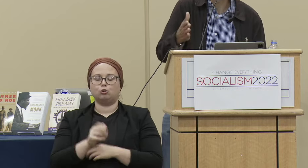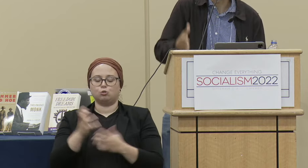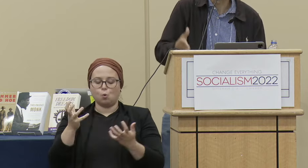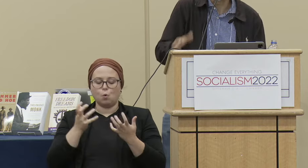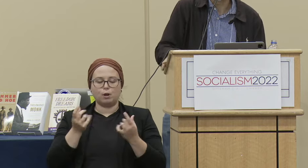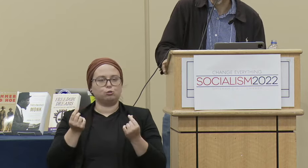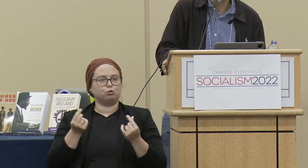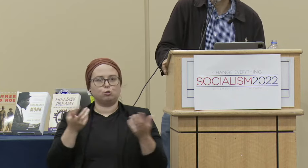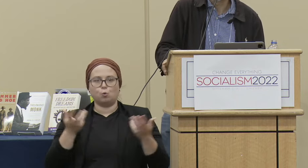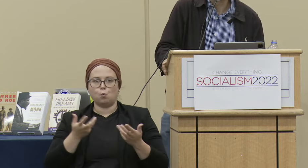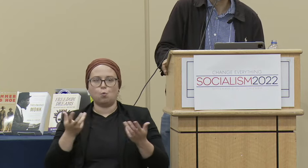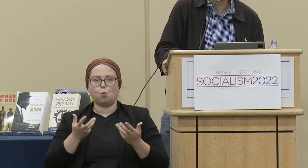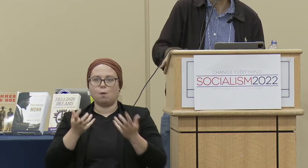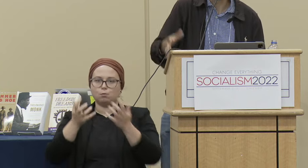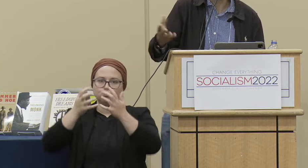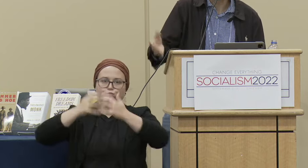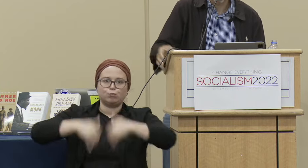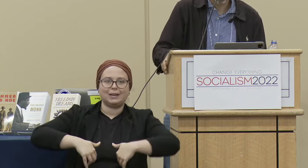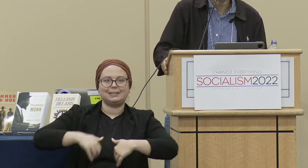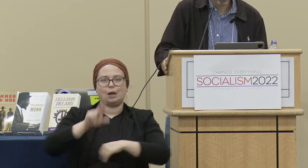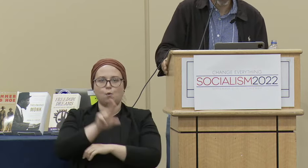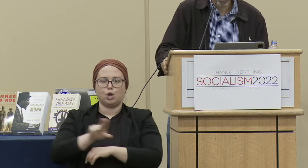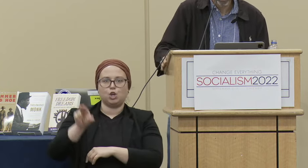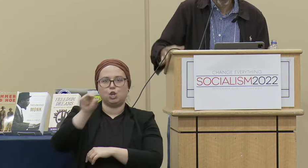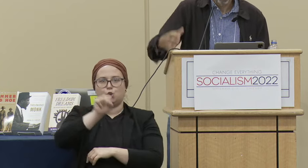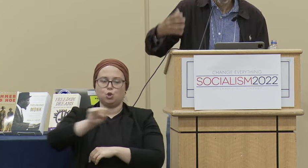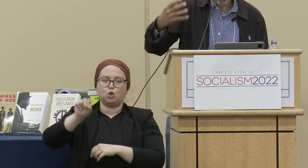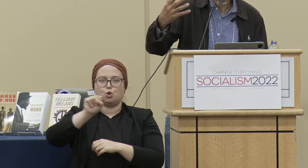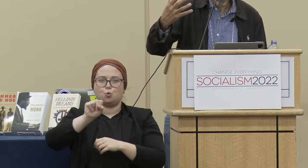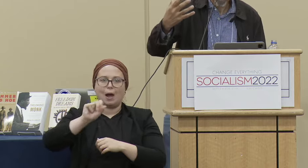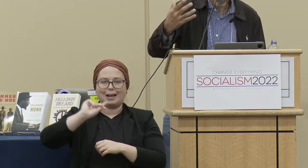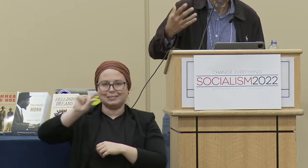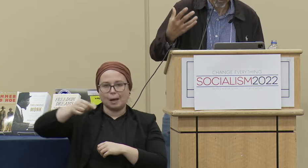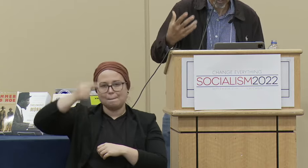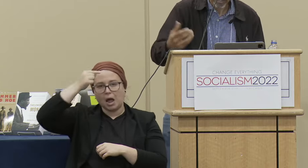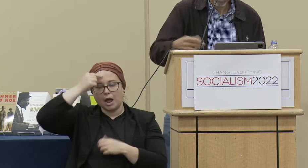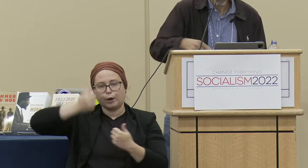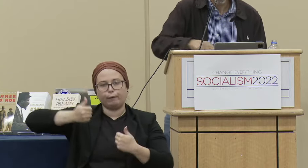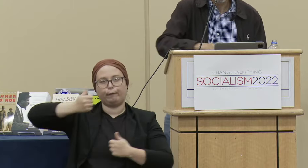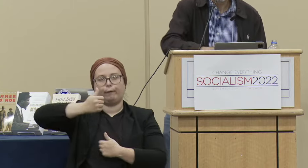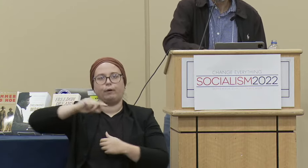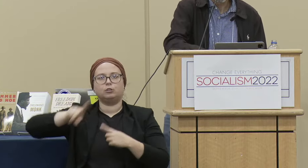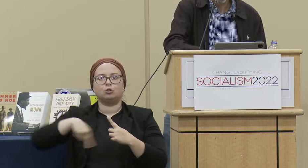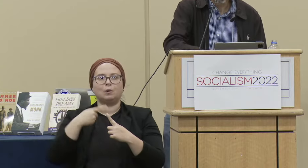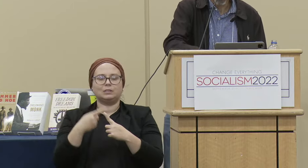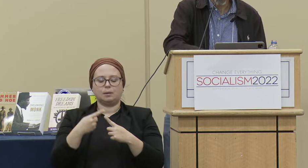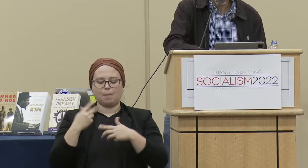Republic of Africa, and the like. What they wanted to do was bring down the U.S. empire. That was the point of